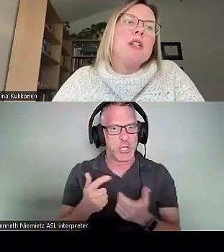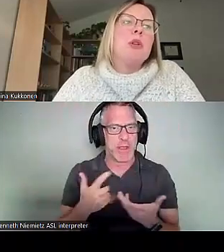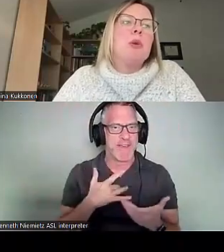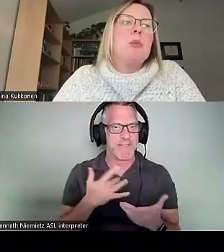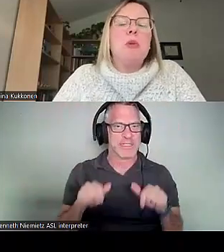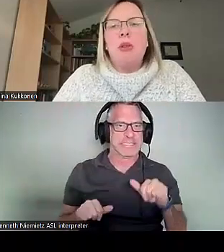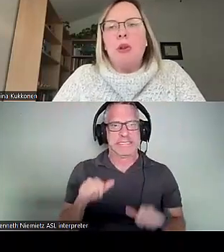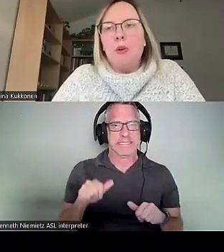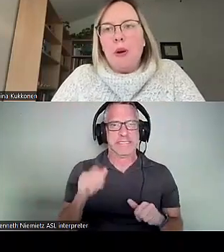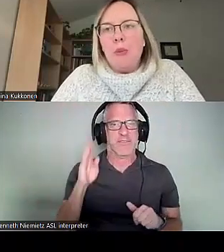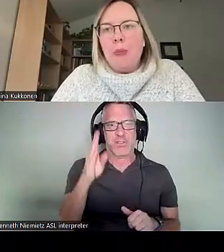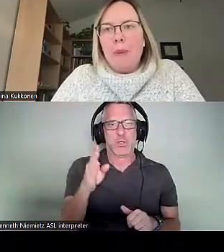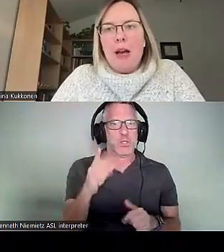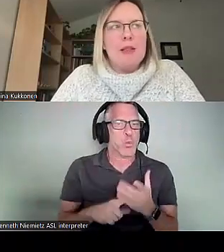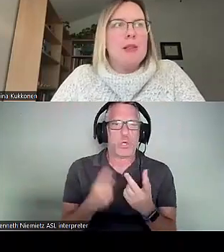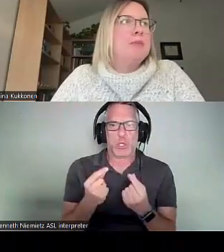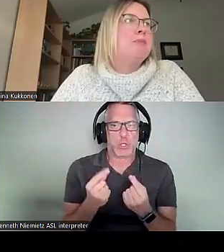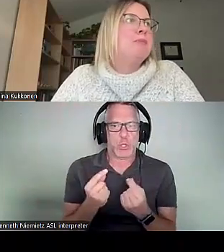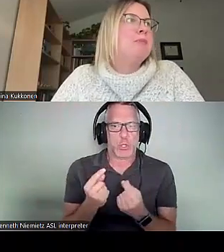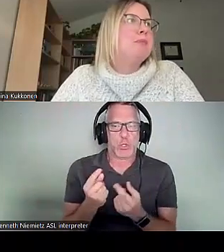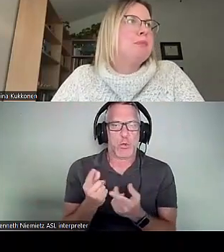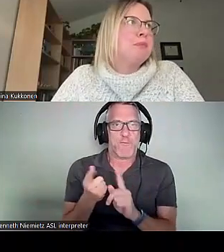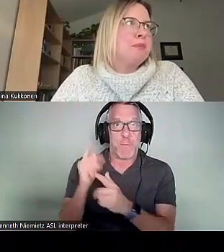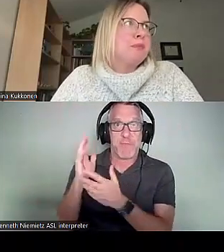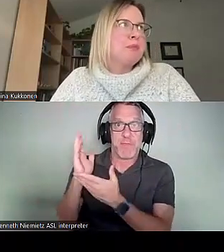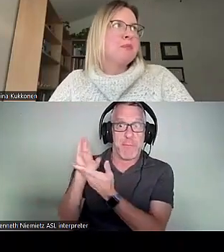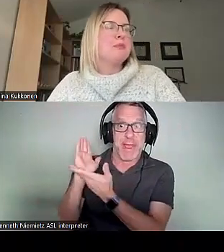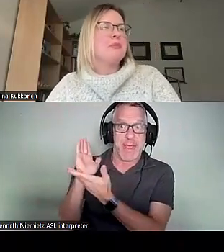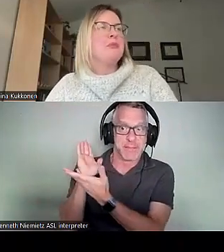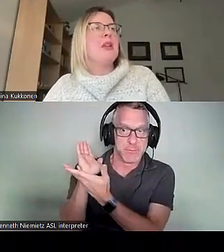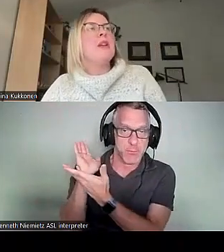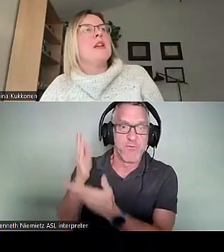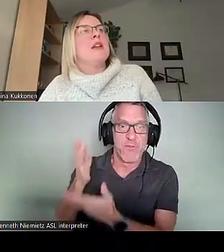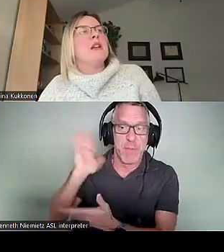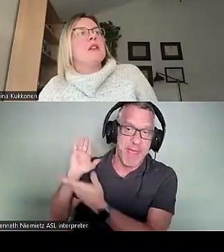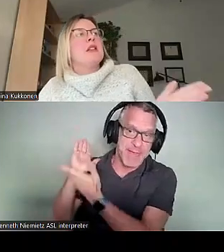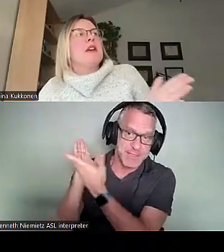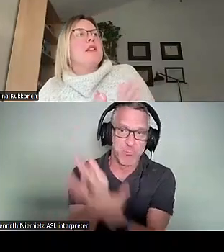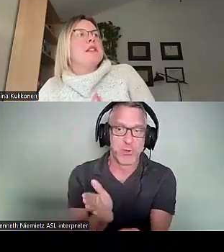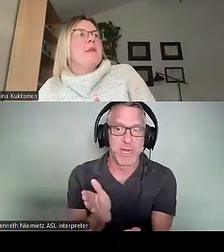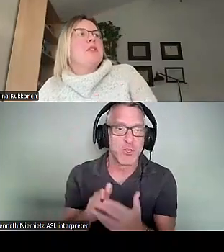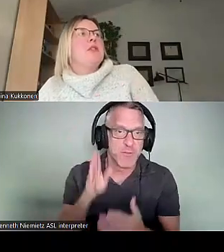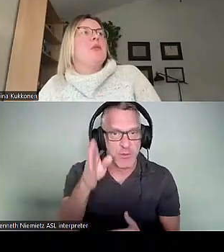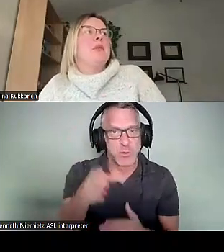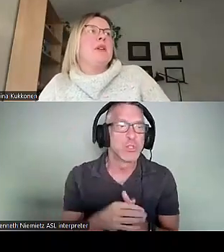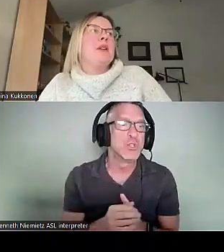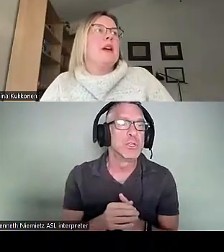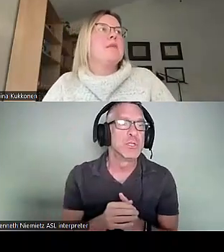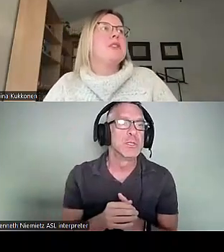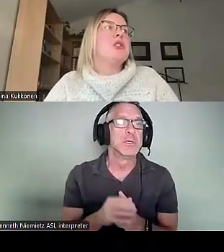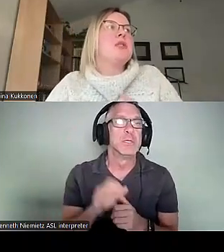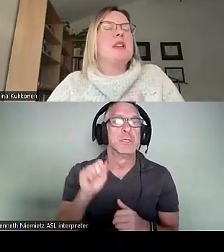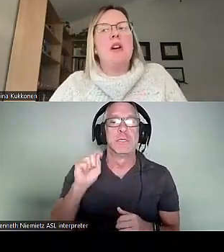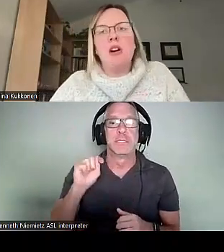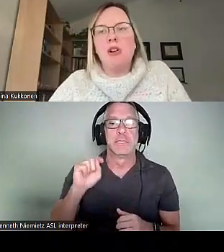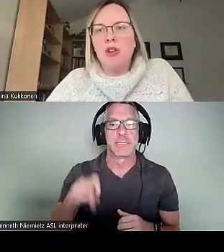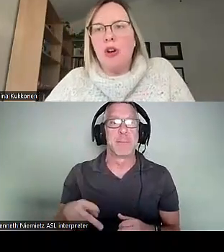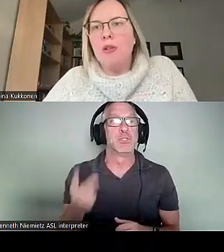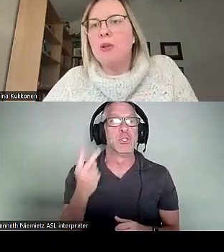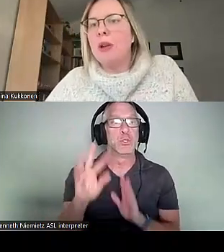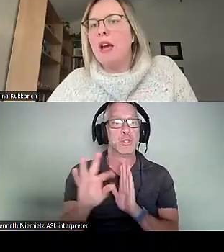what will you bring with you from the past?" Then in step two comes choosing art genres. We